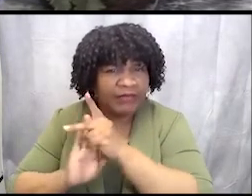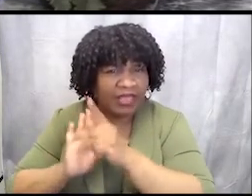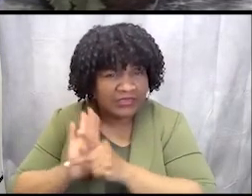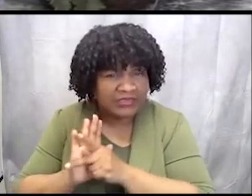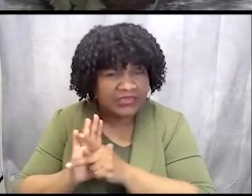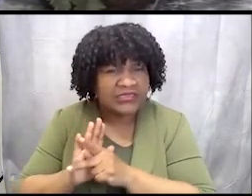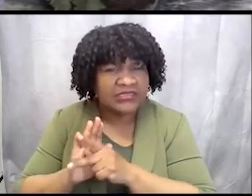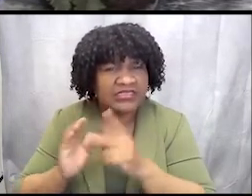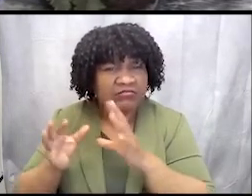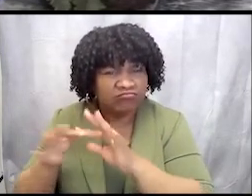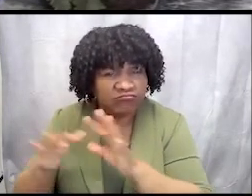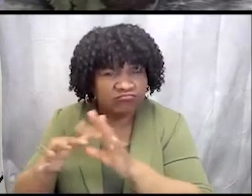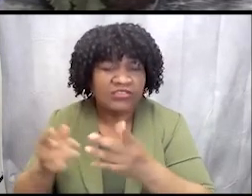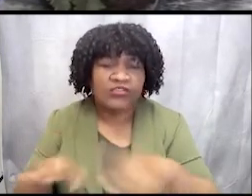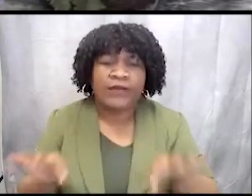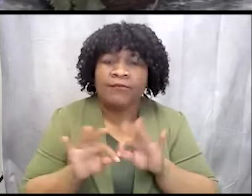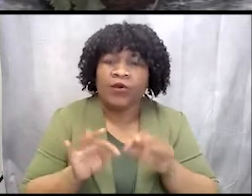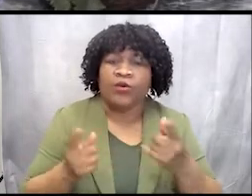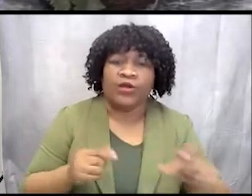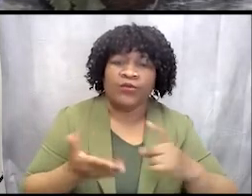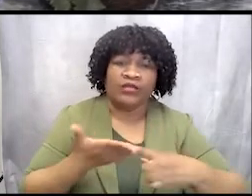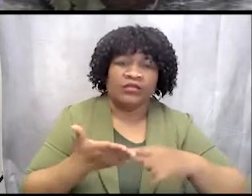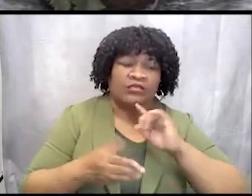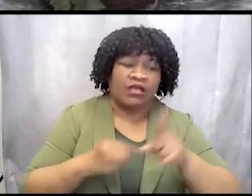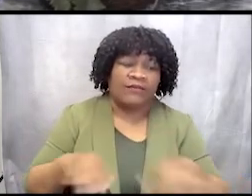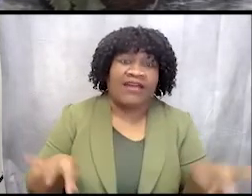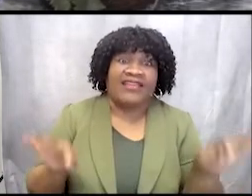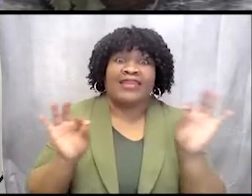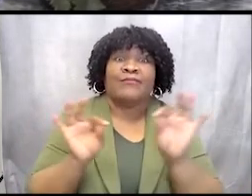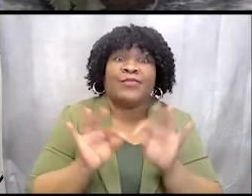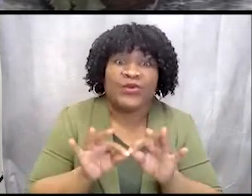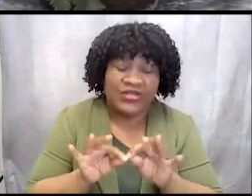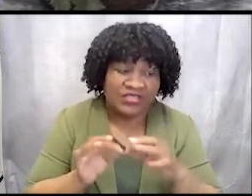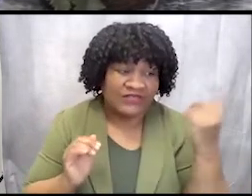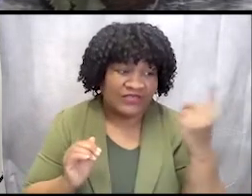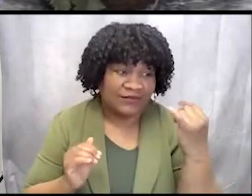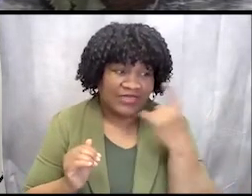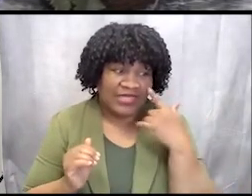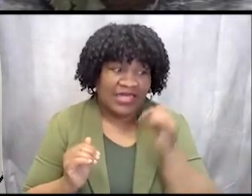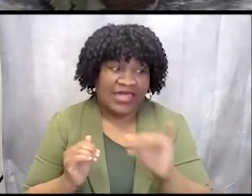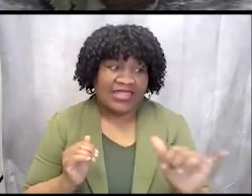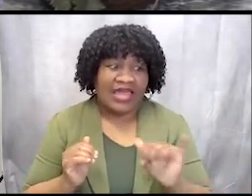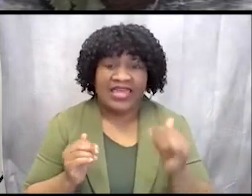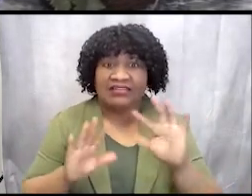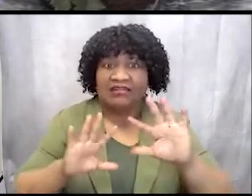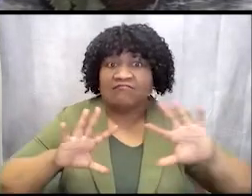So when we talk about the importance of something like emancipatory leadership,